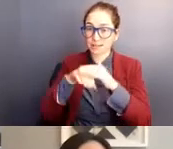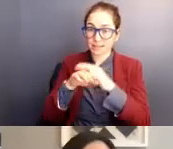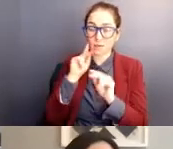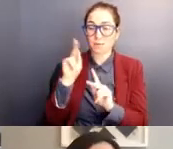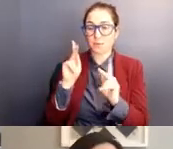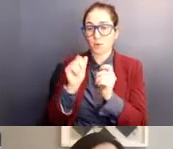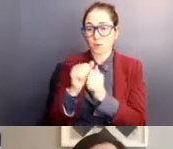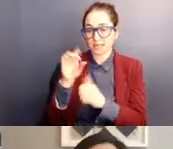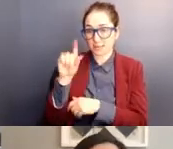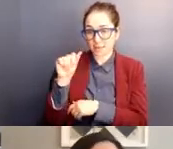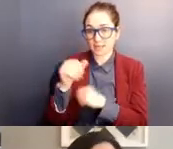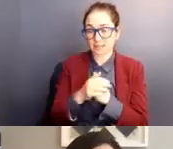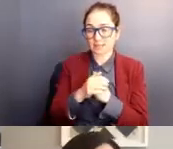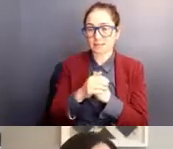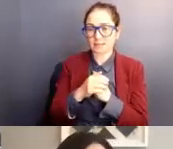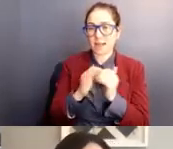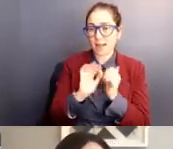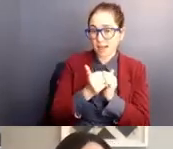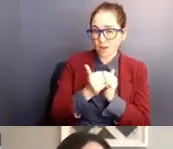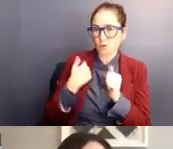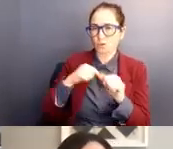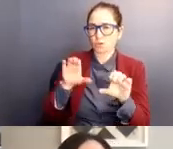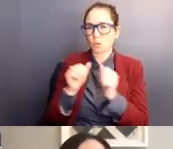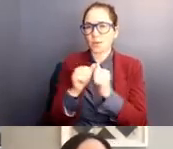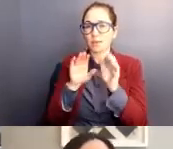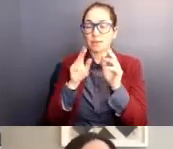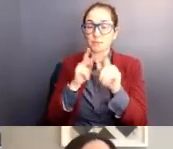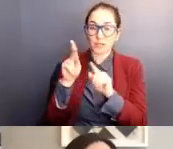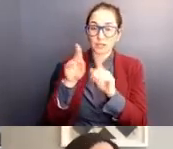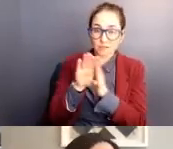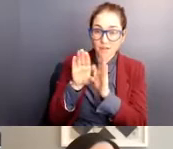So we're doing that with professional development workshop, free accessible